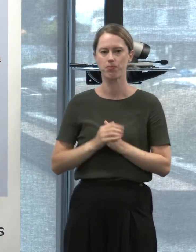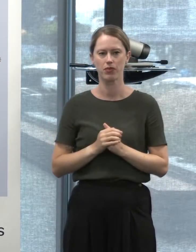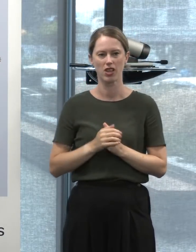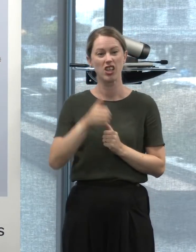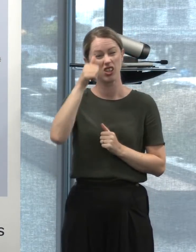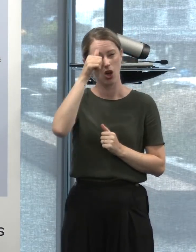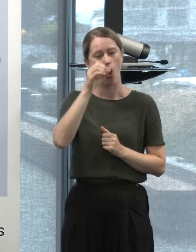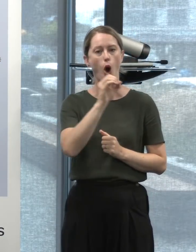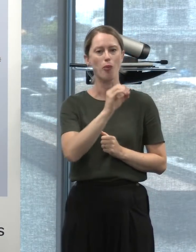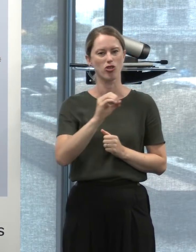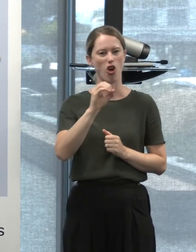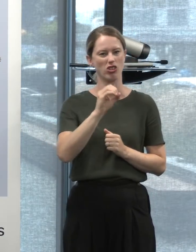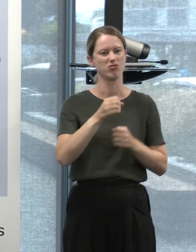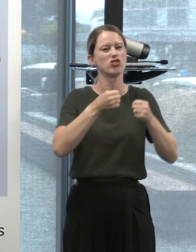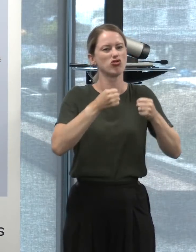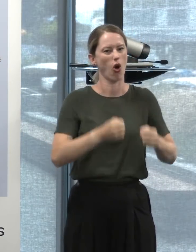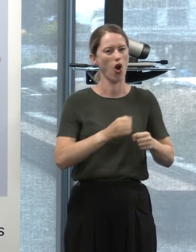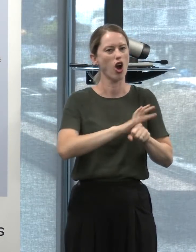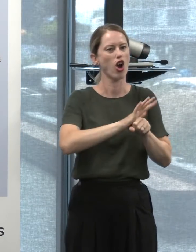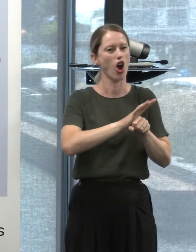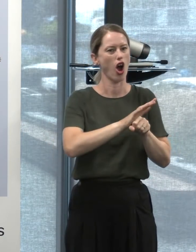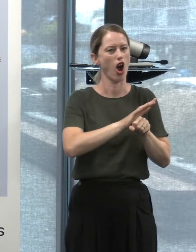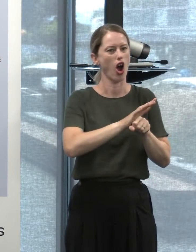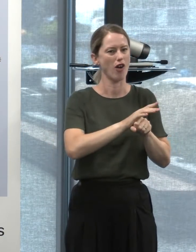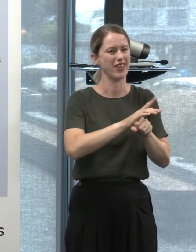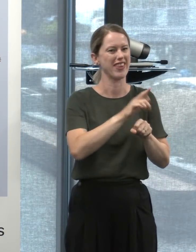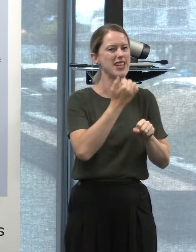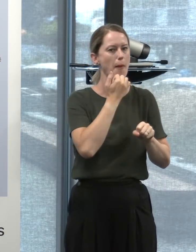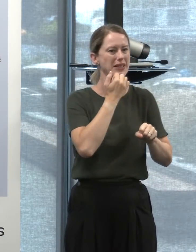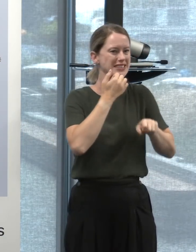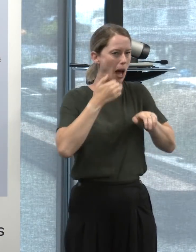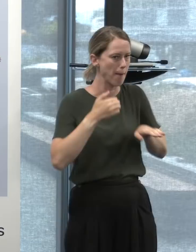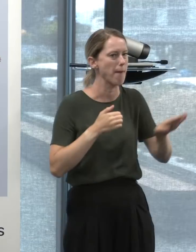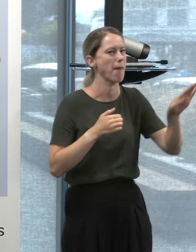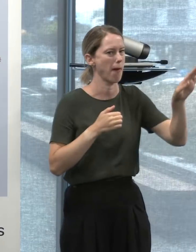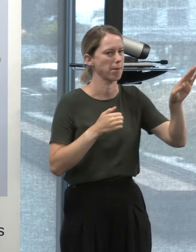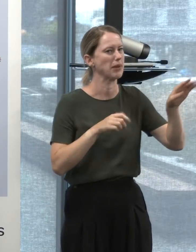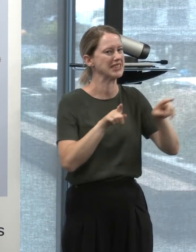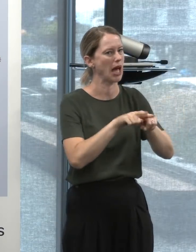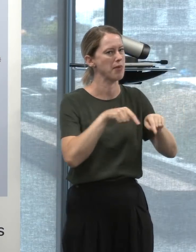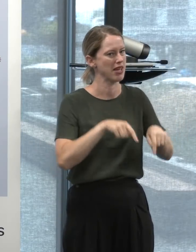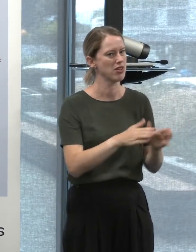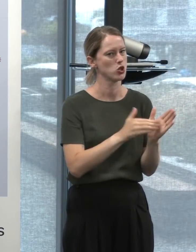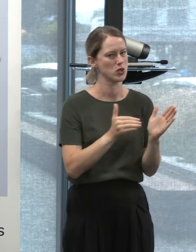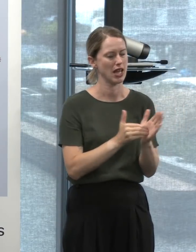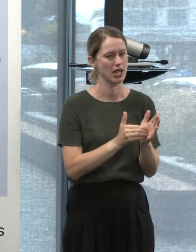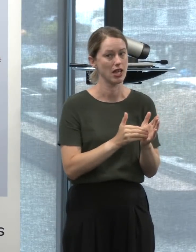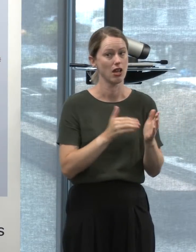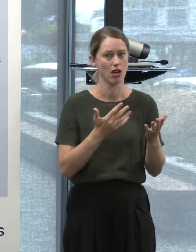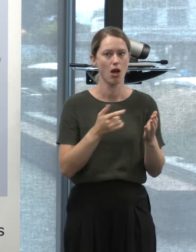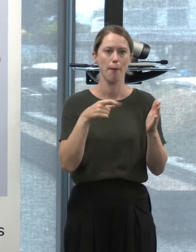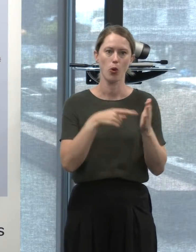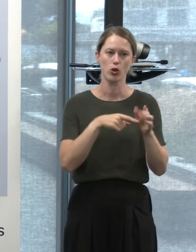evidence to see that emerge. With Omicron rapidly becoming